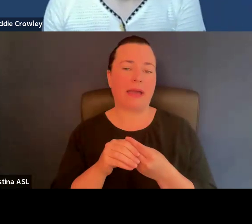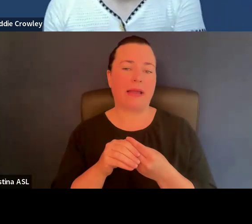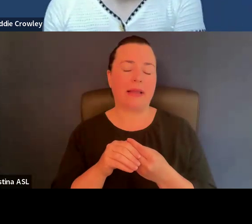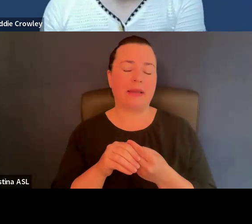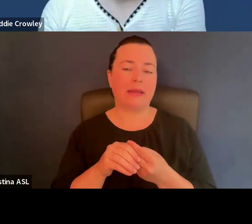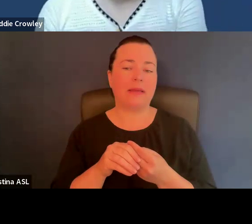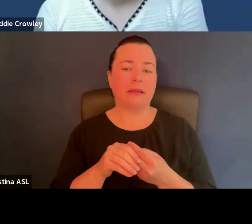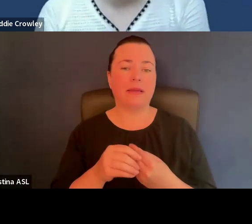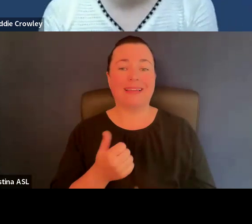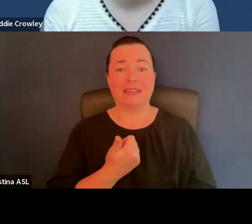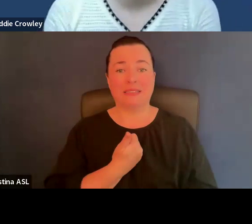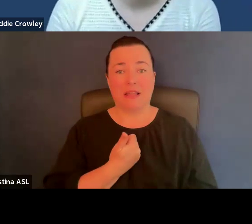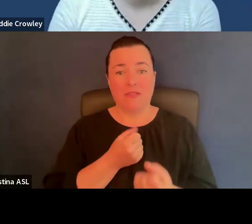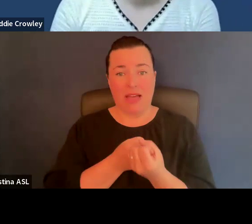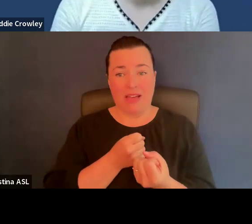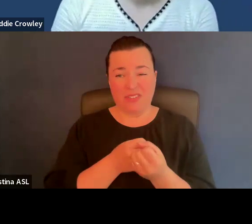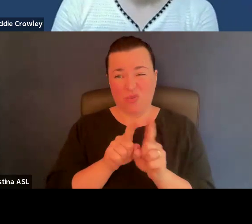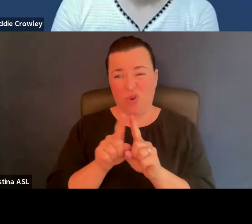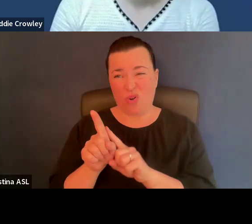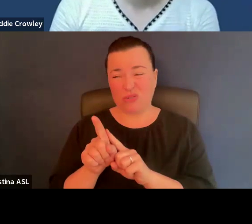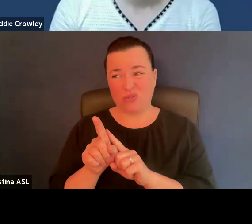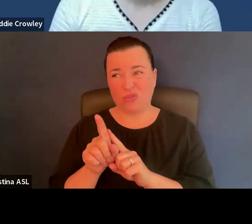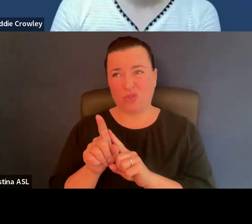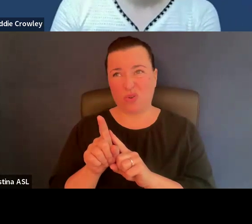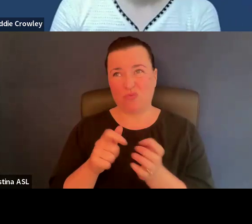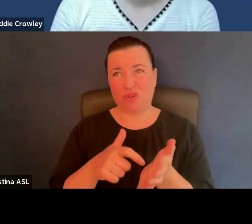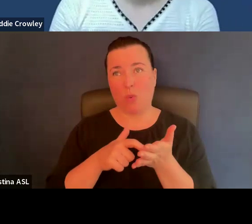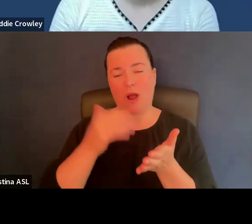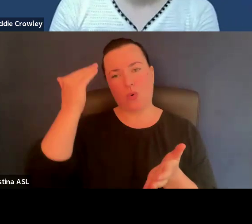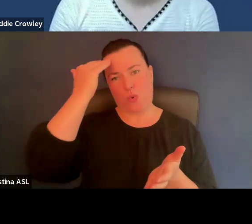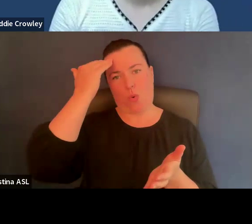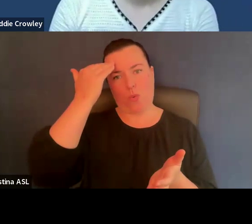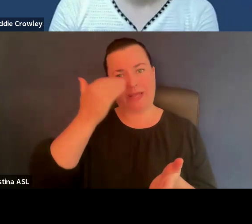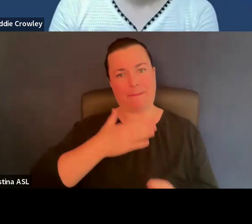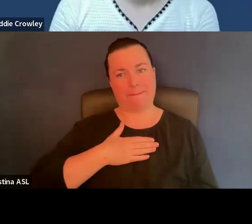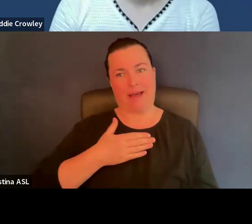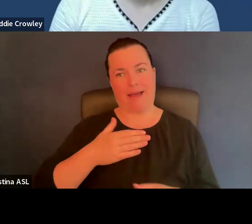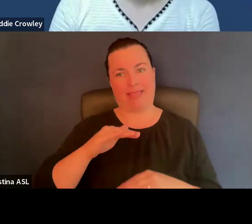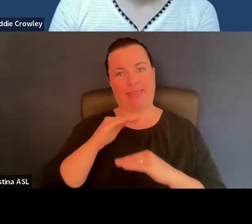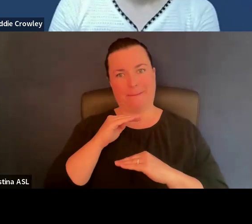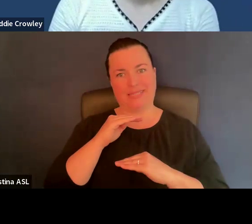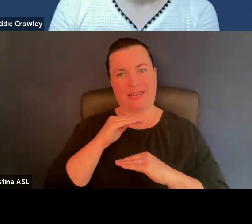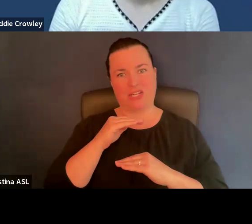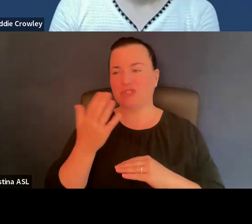self-advocacy is also kind of knowing your limitations that sometimes, even if it's completely outta your control,